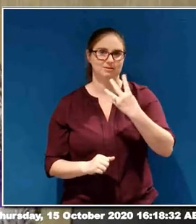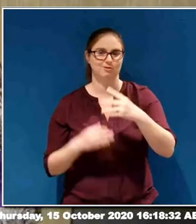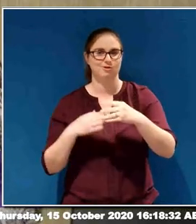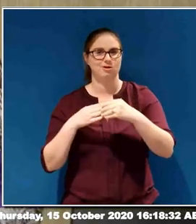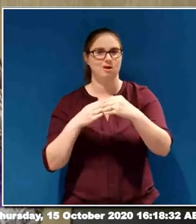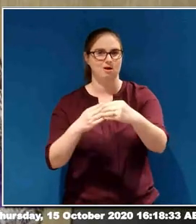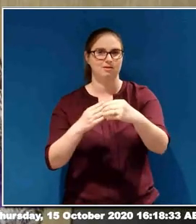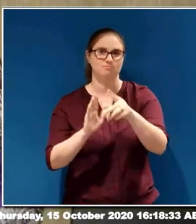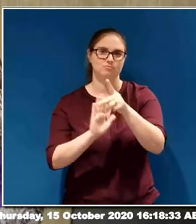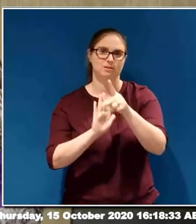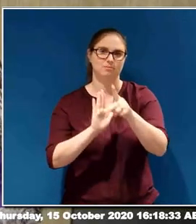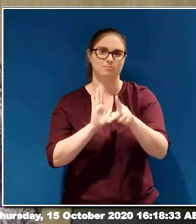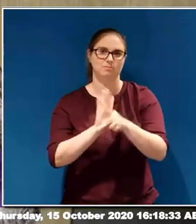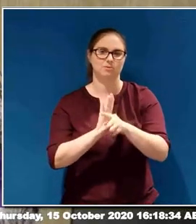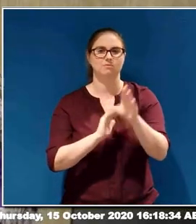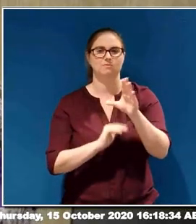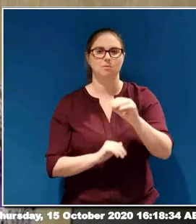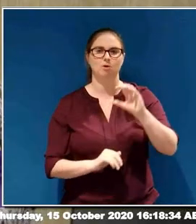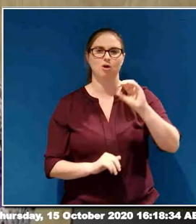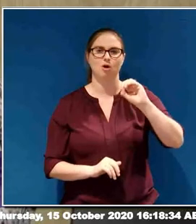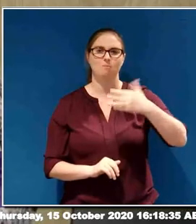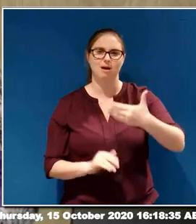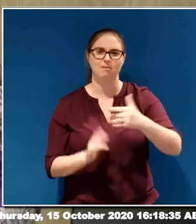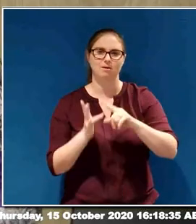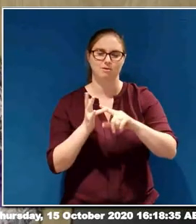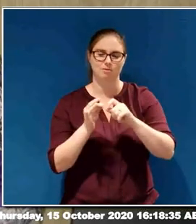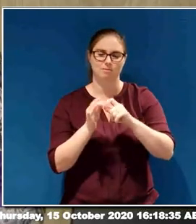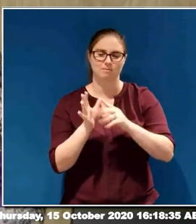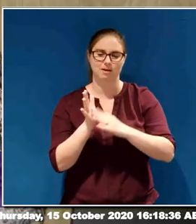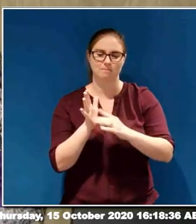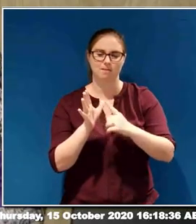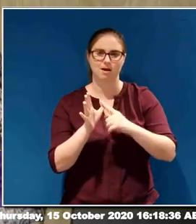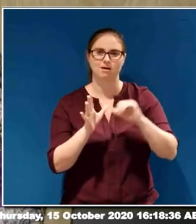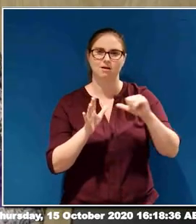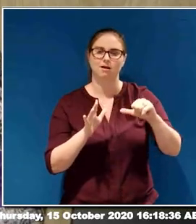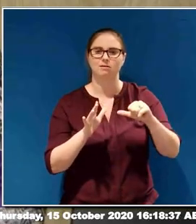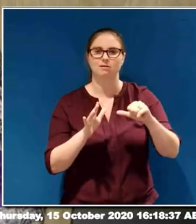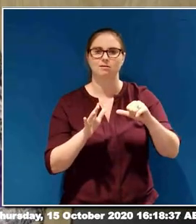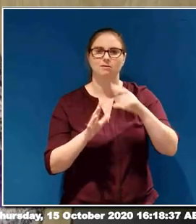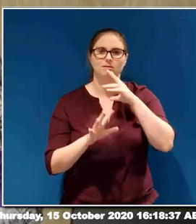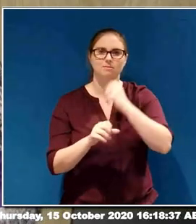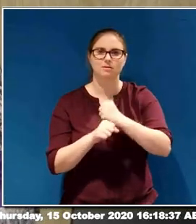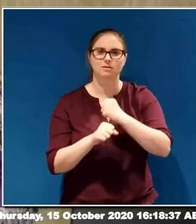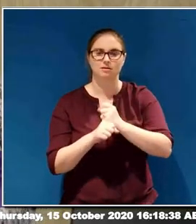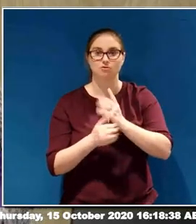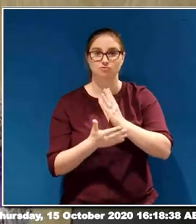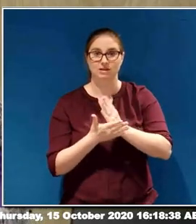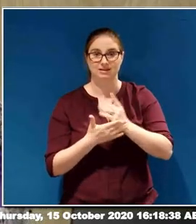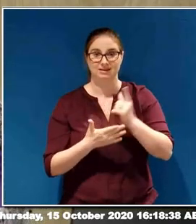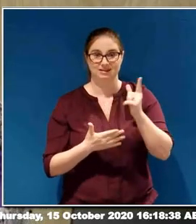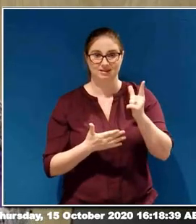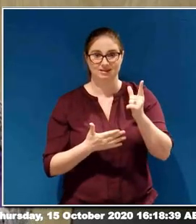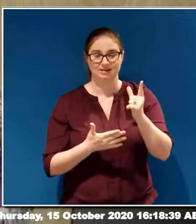am so excited that despite those being rescinded by the current administration,